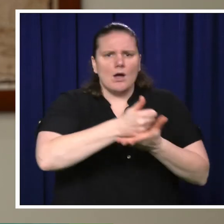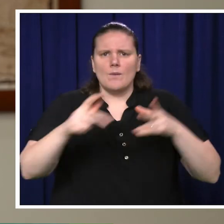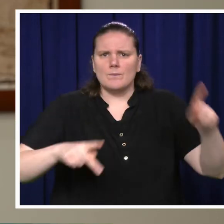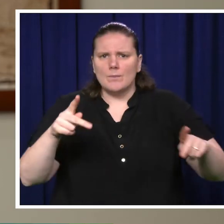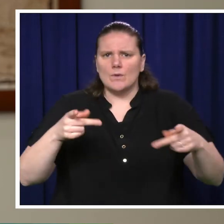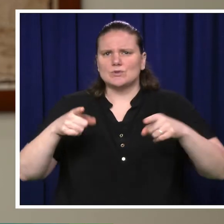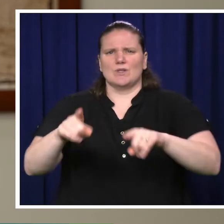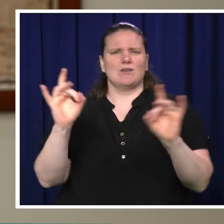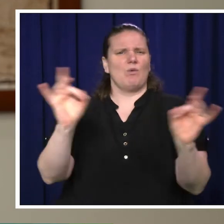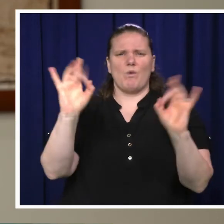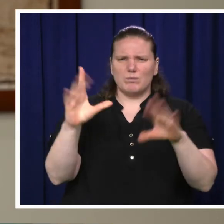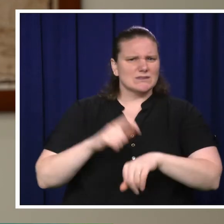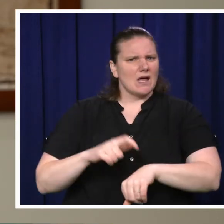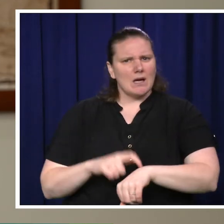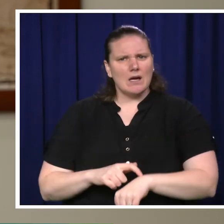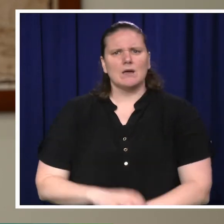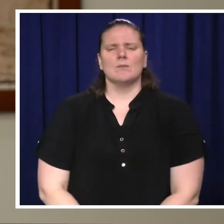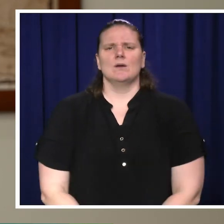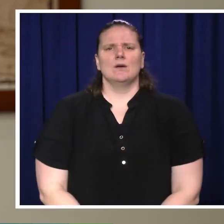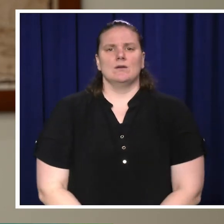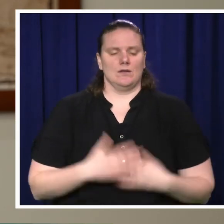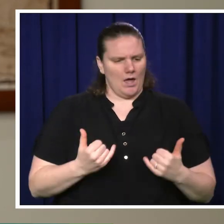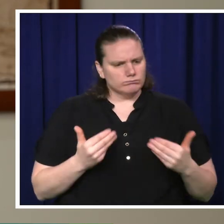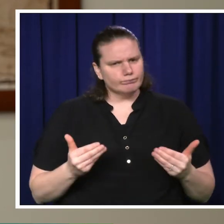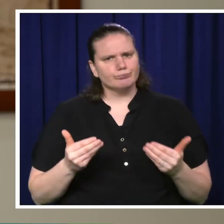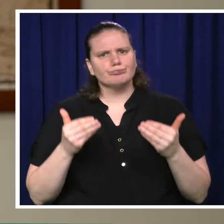residents reaching out to help one another during these tumultuous times.